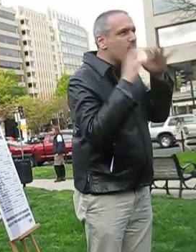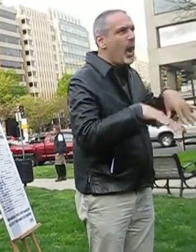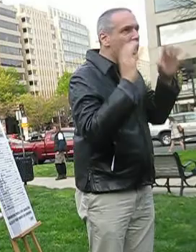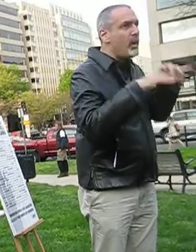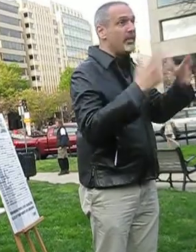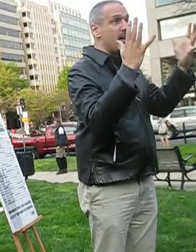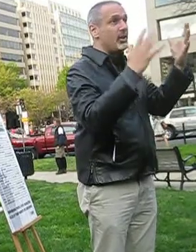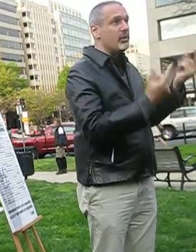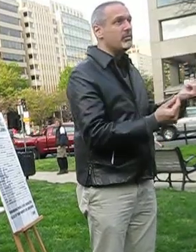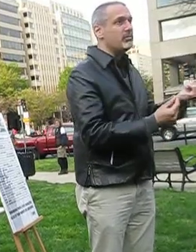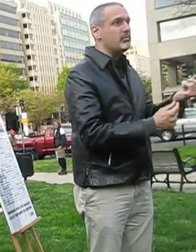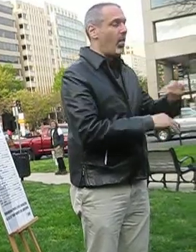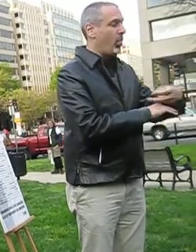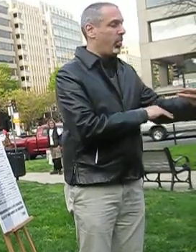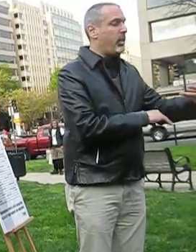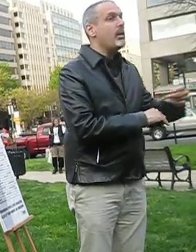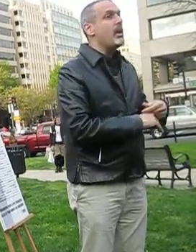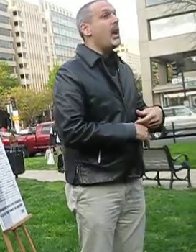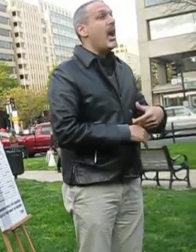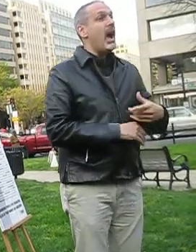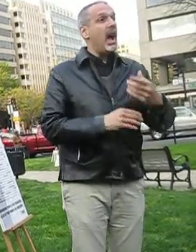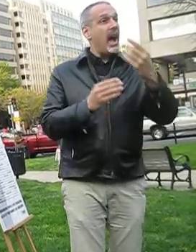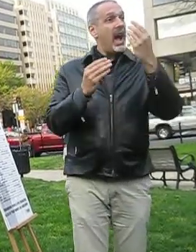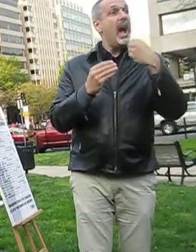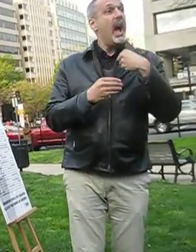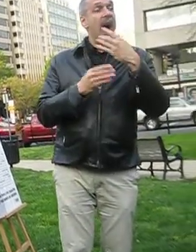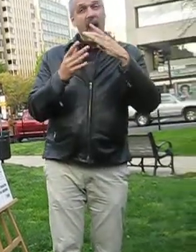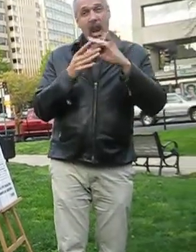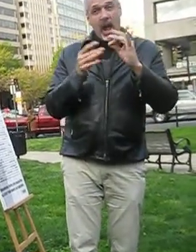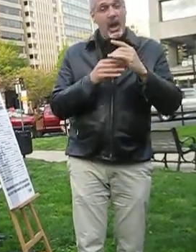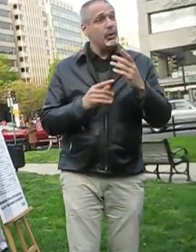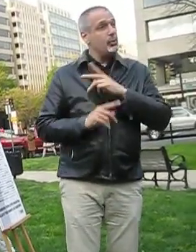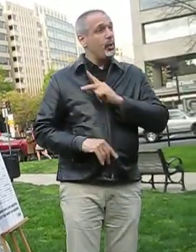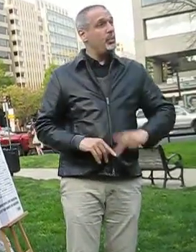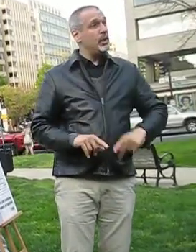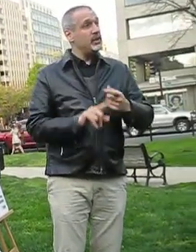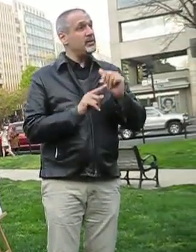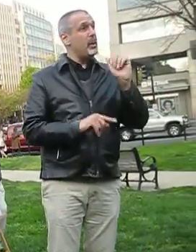I said to the princes of Anhot: "If I were the prince or the ruler here,